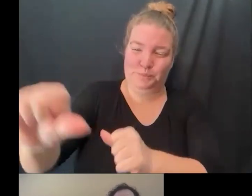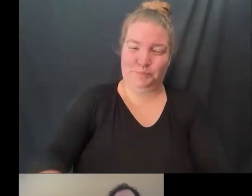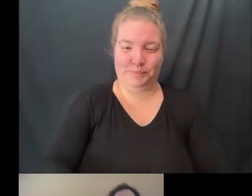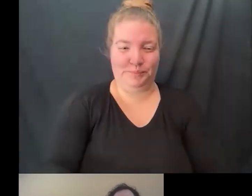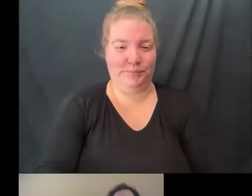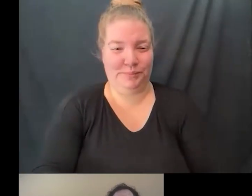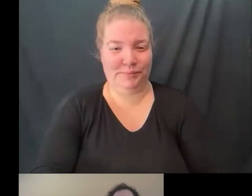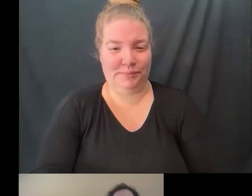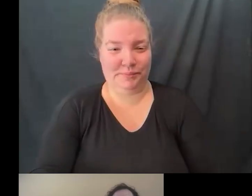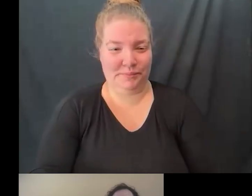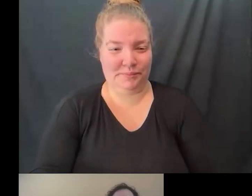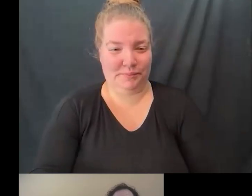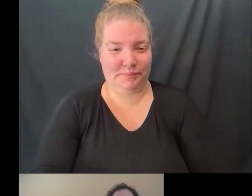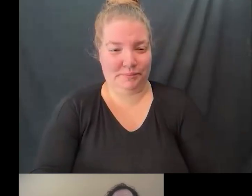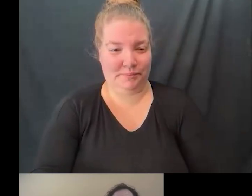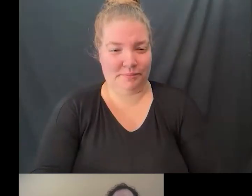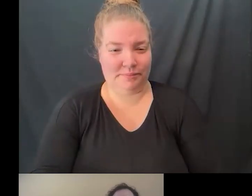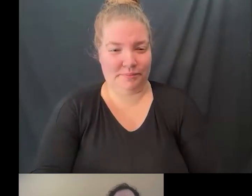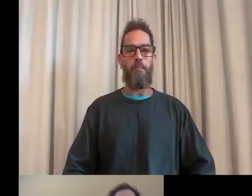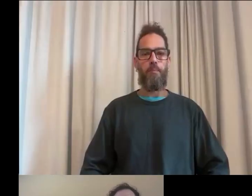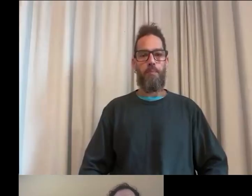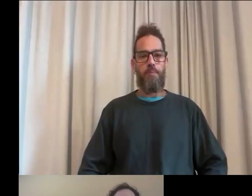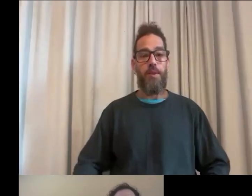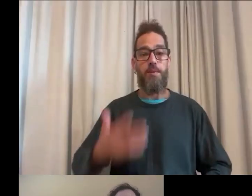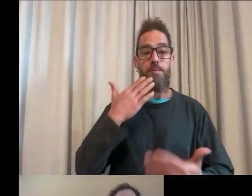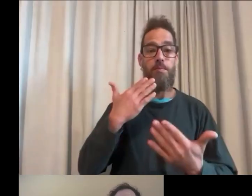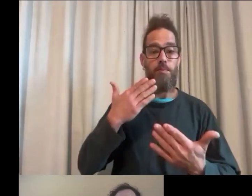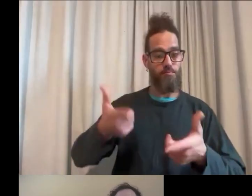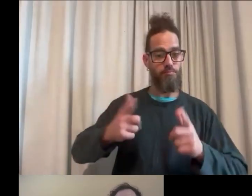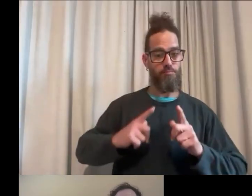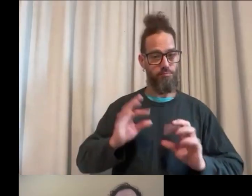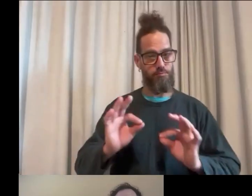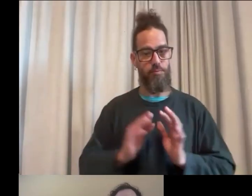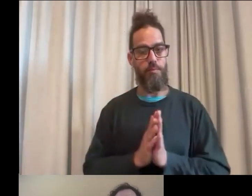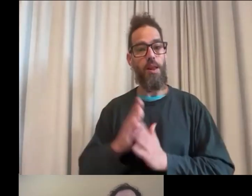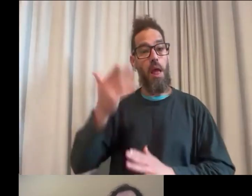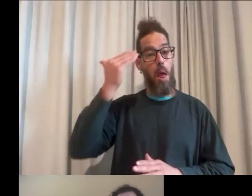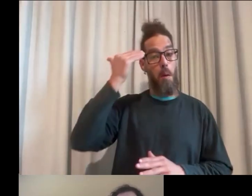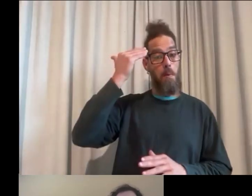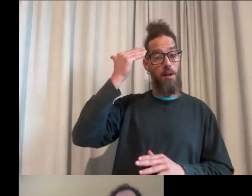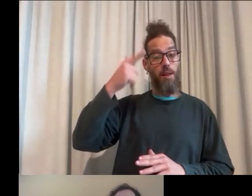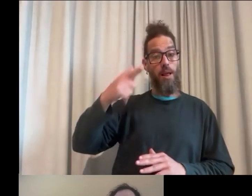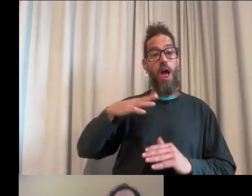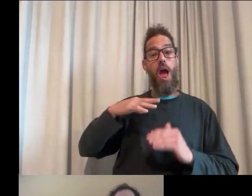And that's because, as long as you don't make changes to the documents after December 5, 2028,